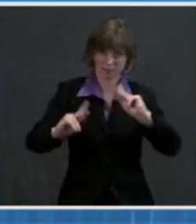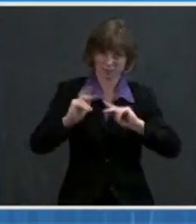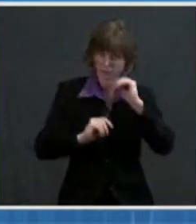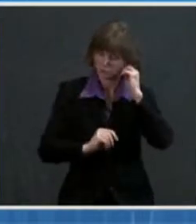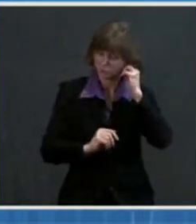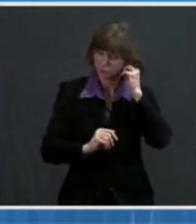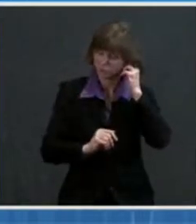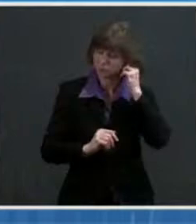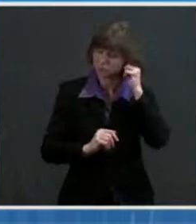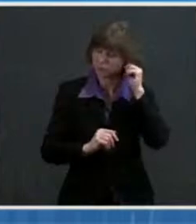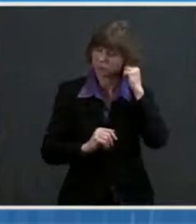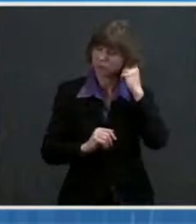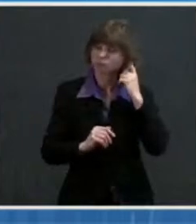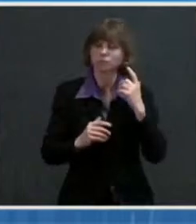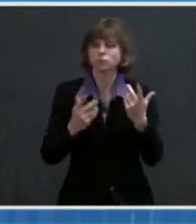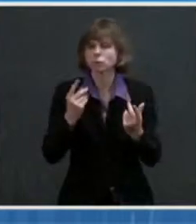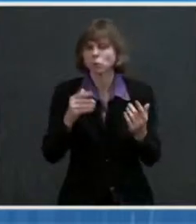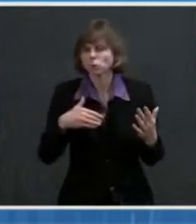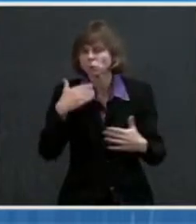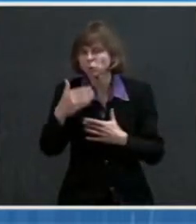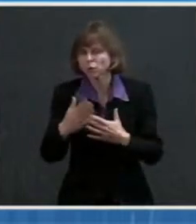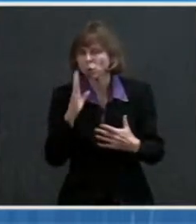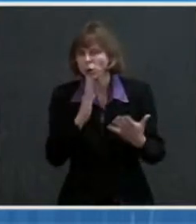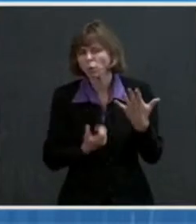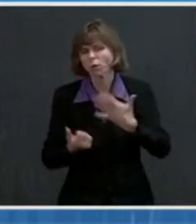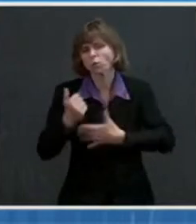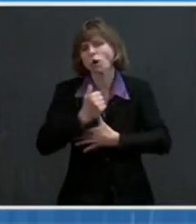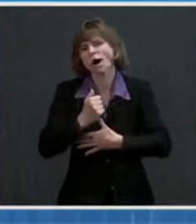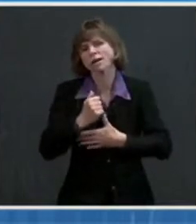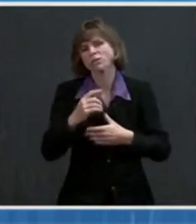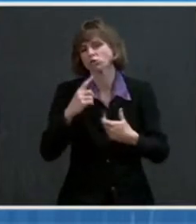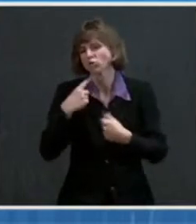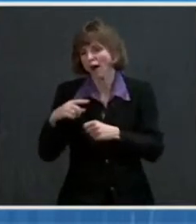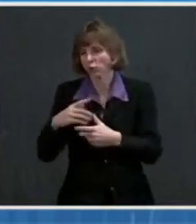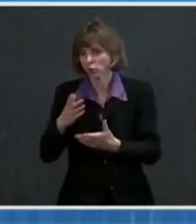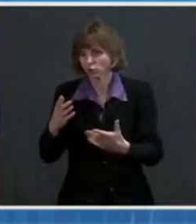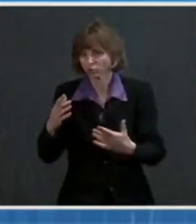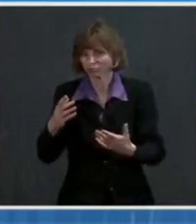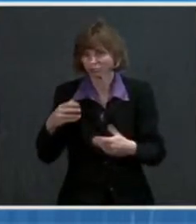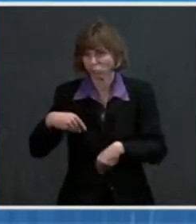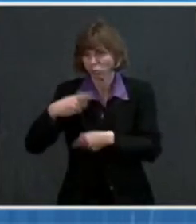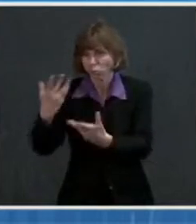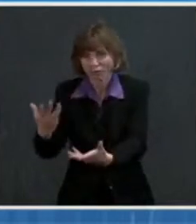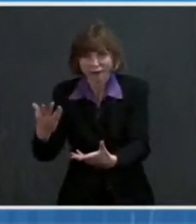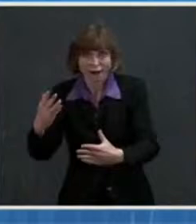SO AS WE LOOK TO THE NEXT PHASE OF THE PROGRAM, WE WILL